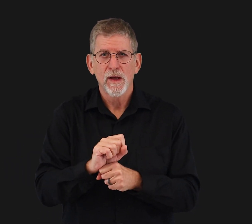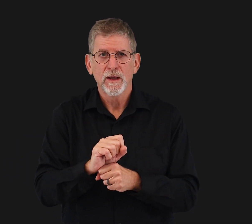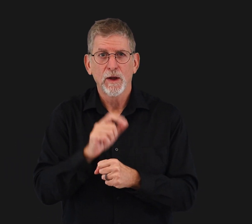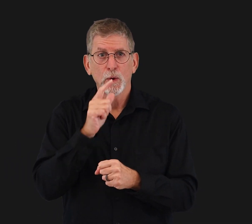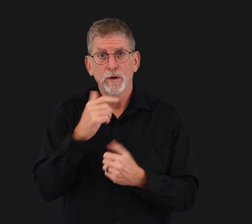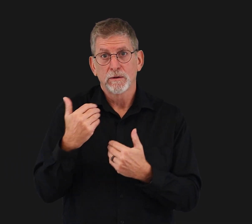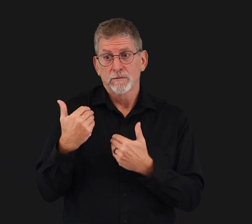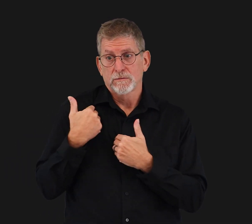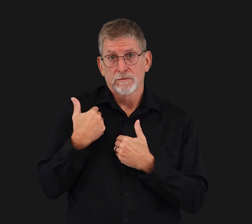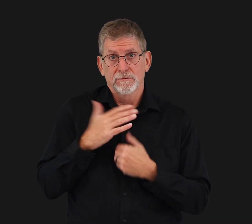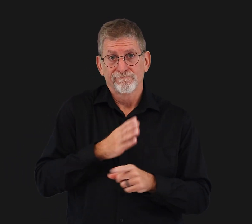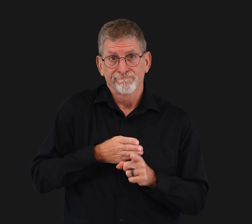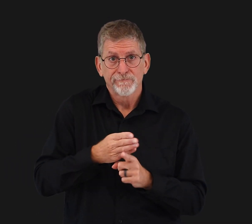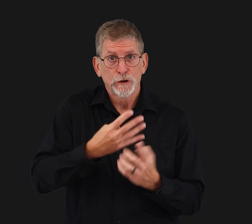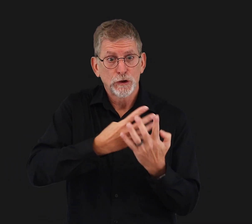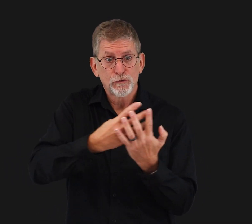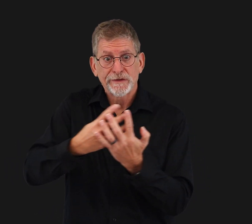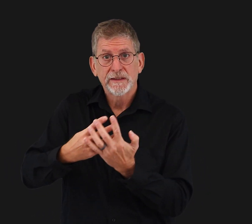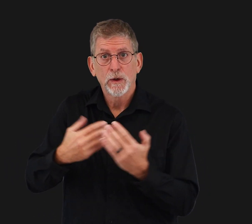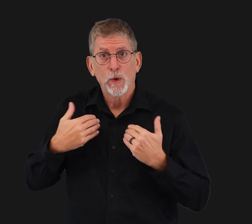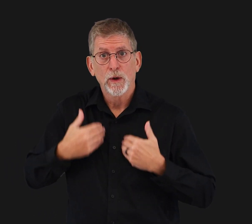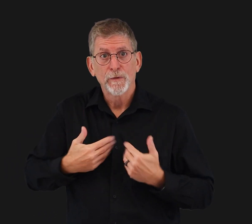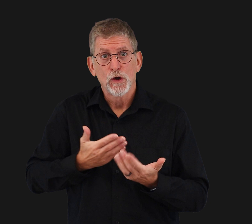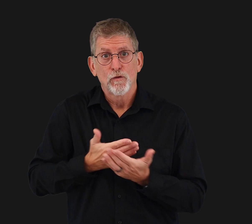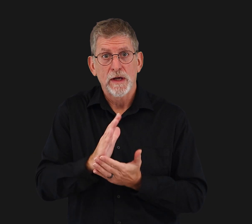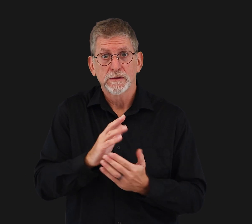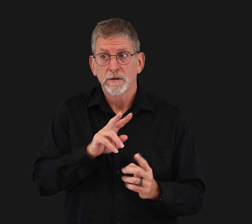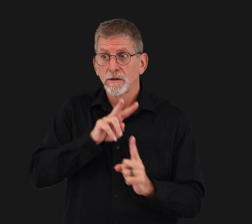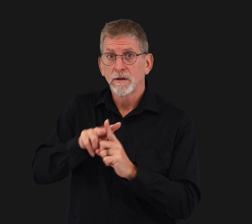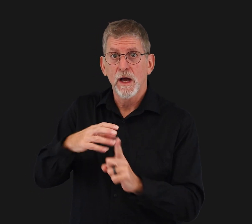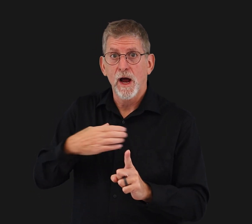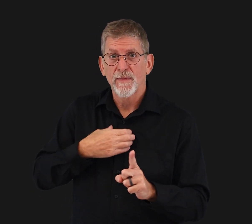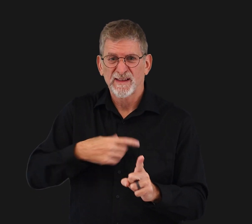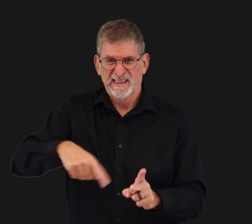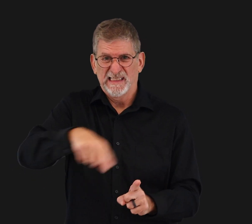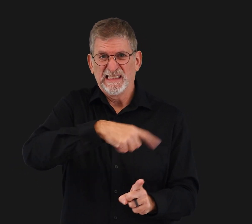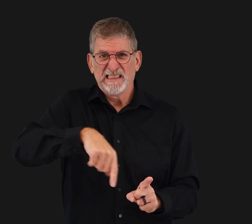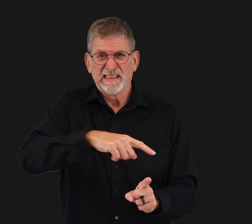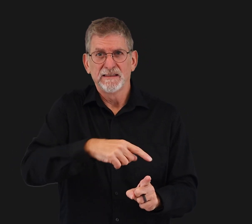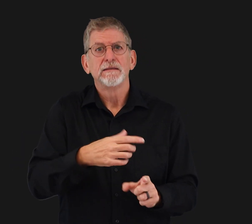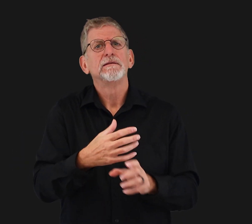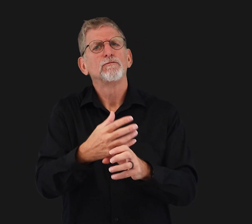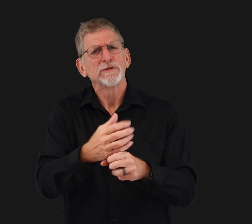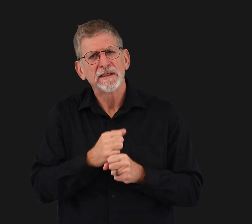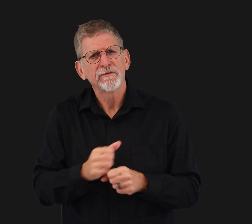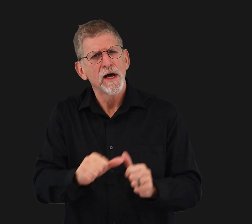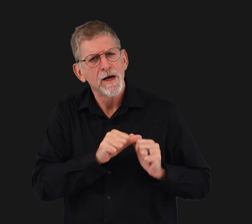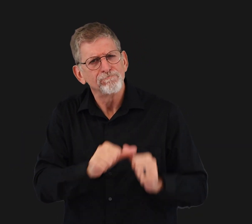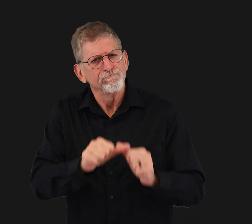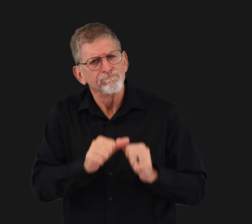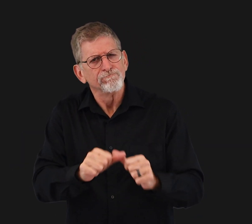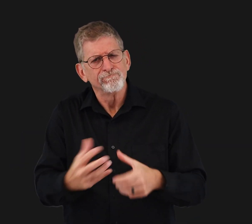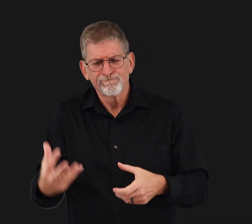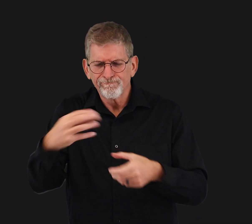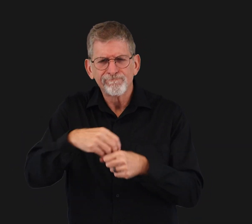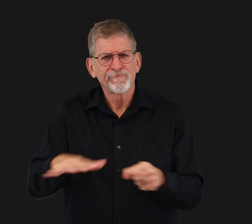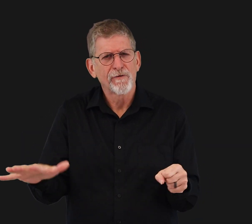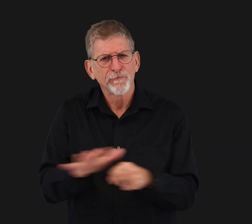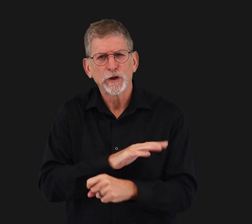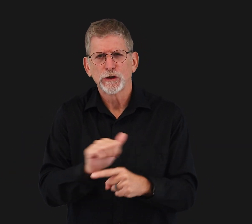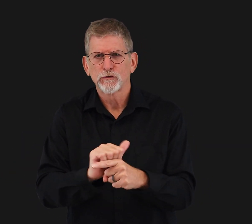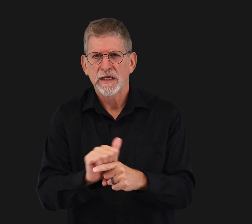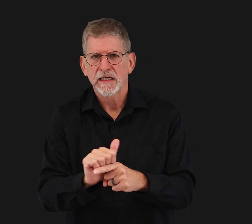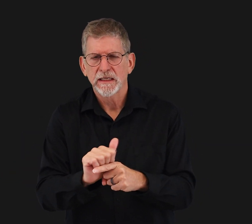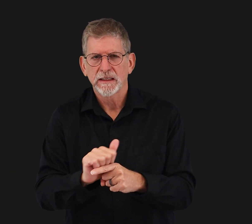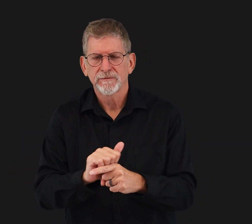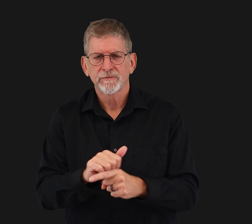who are responsible for screening human rights complaints receive consistent and comprehensive training.